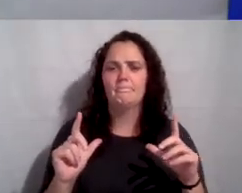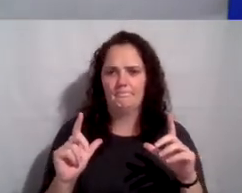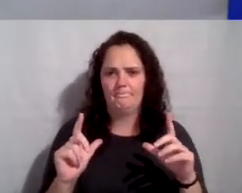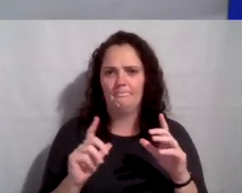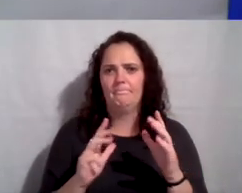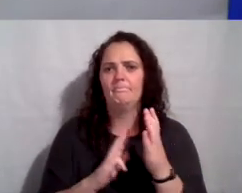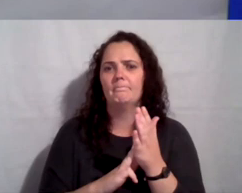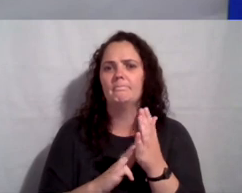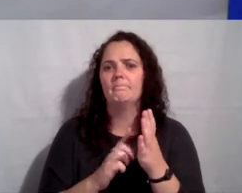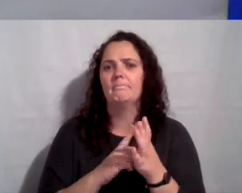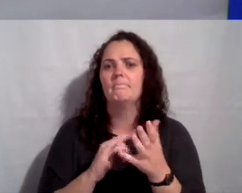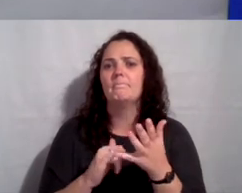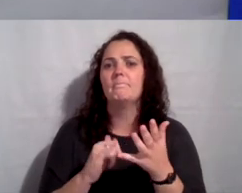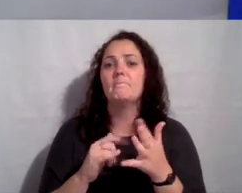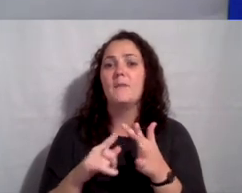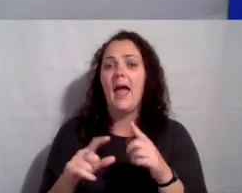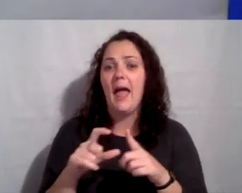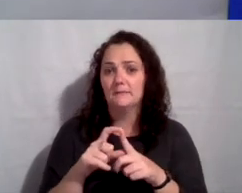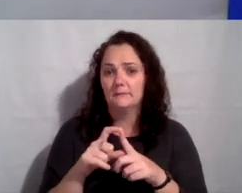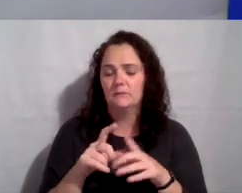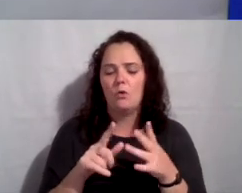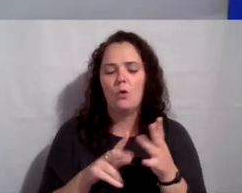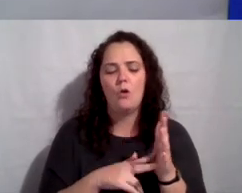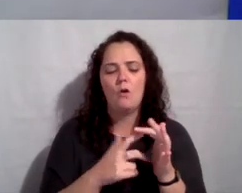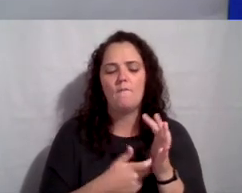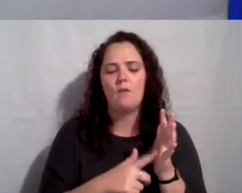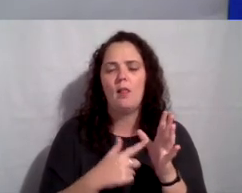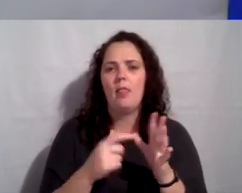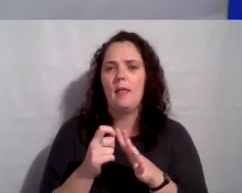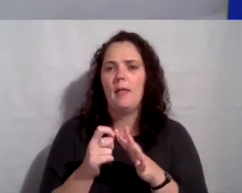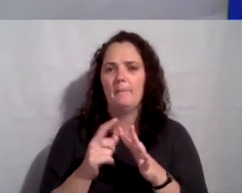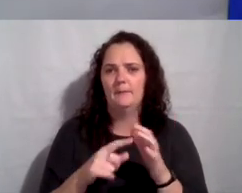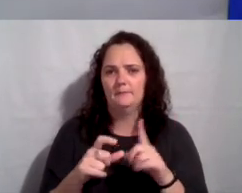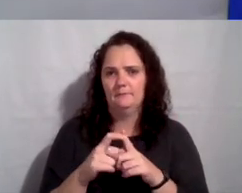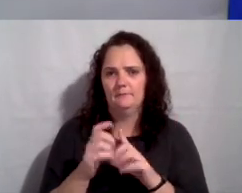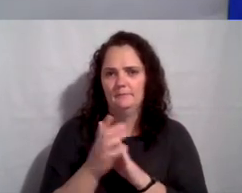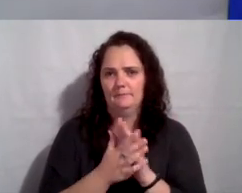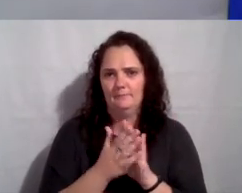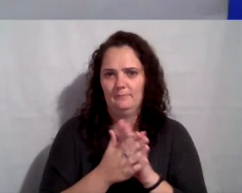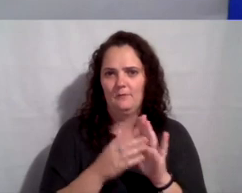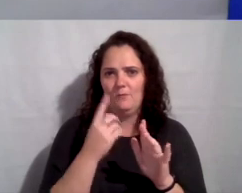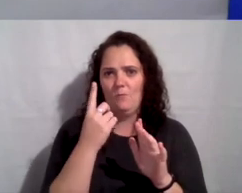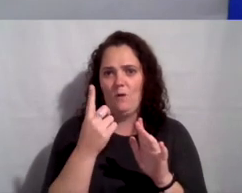overlapped drawing, where we're going to bring multiple figures into one drawing together and you're just going to work one figure